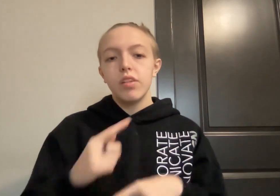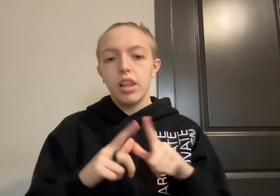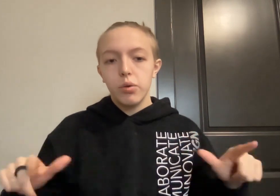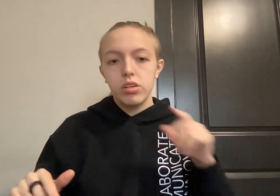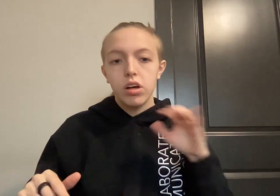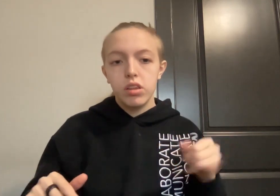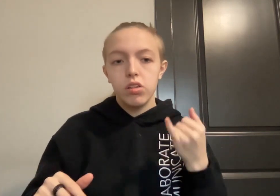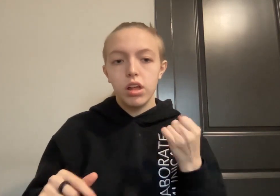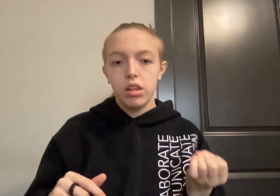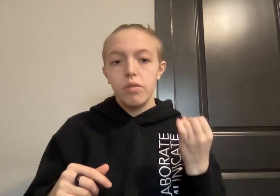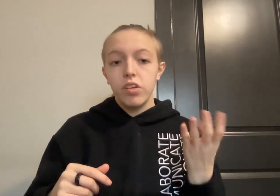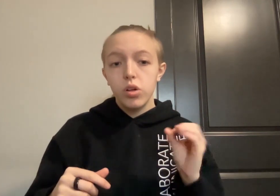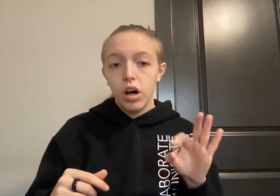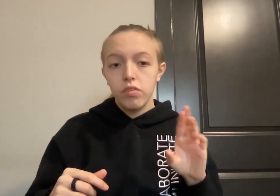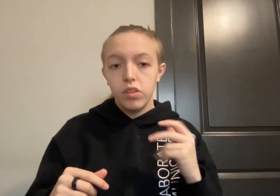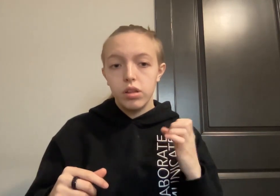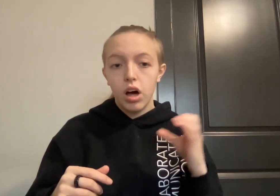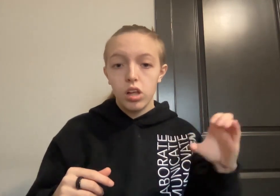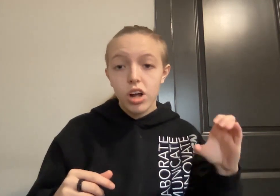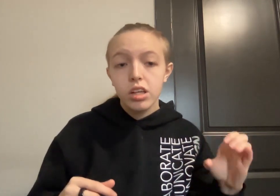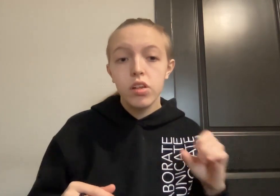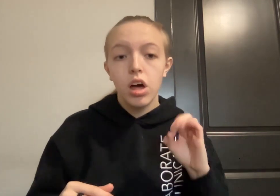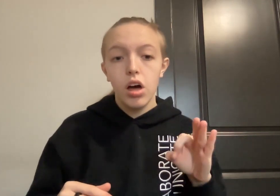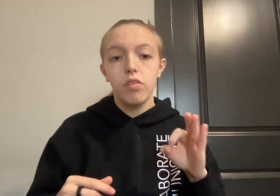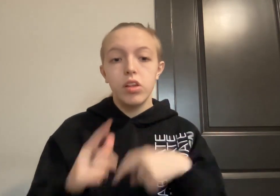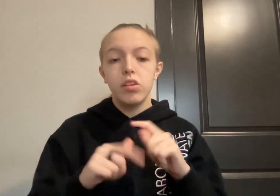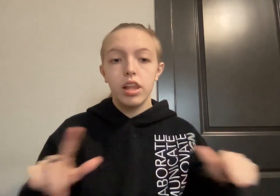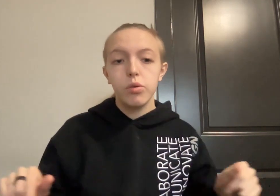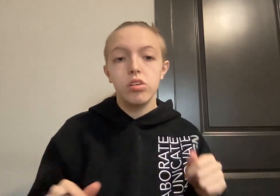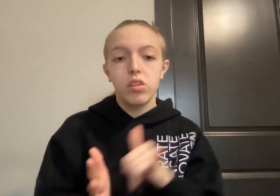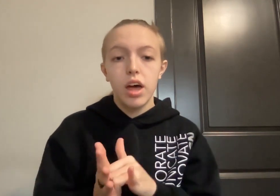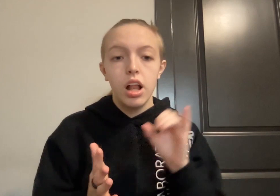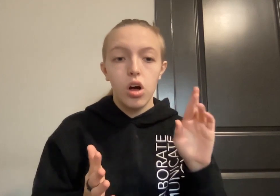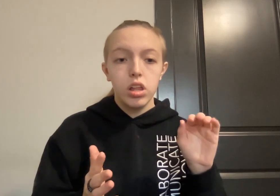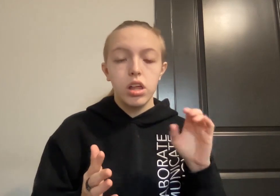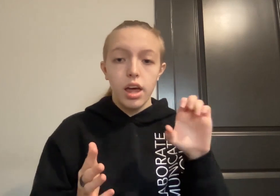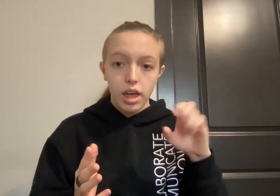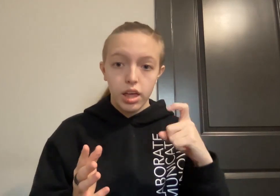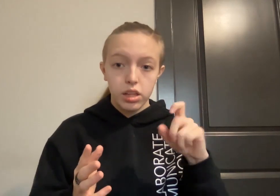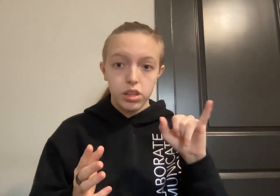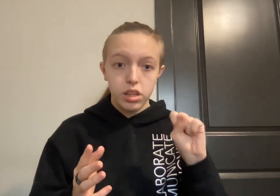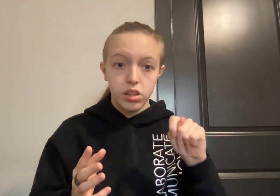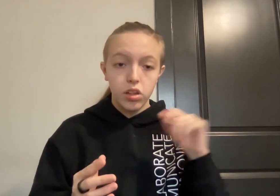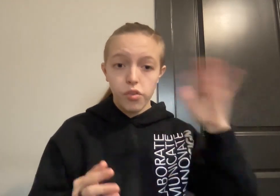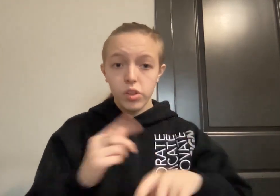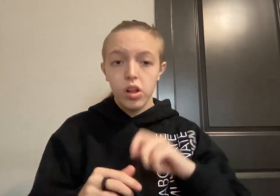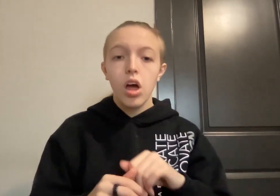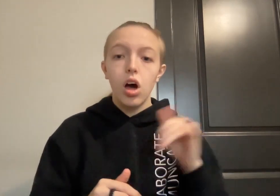sign language. These are just a few of the hundreds of sign languages that exist around the world